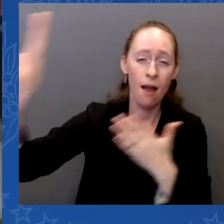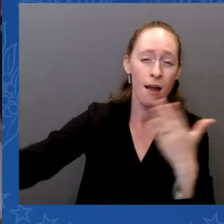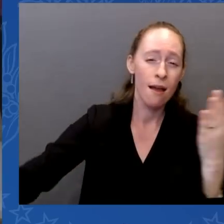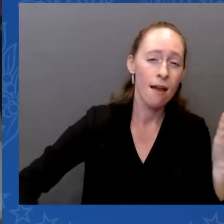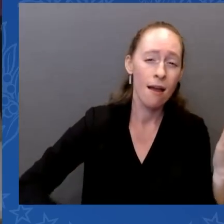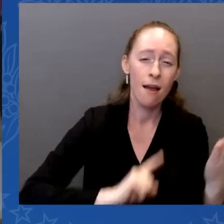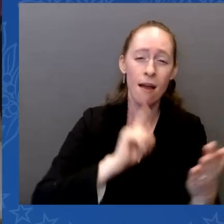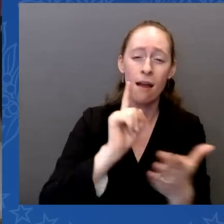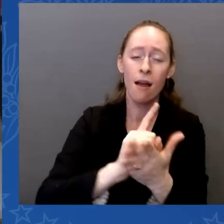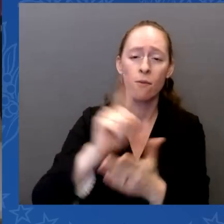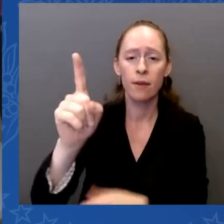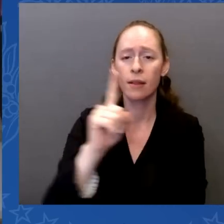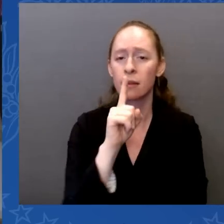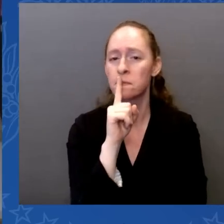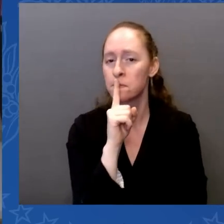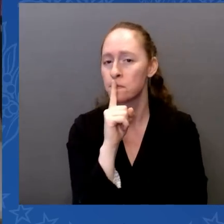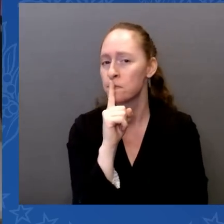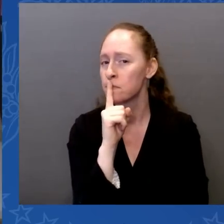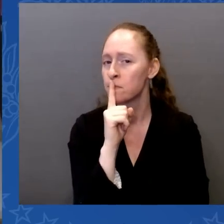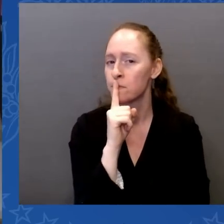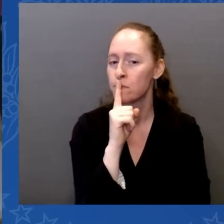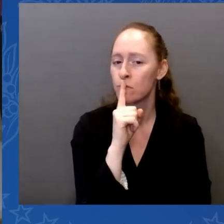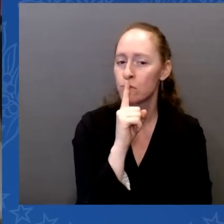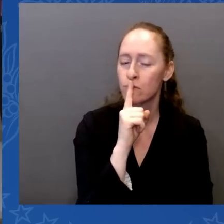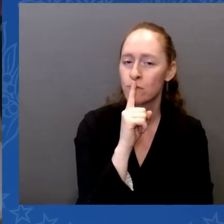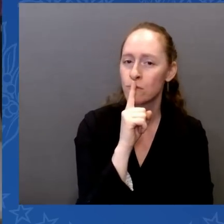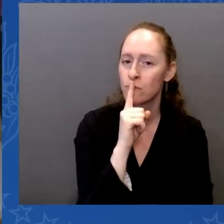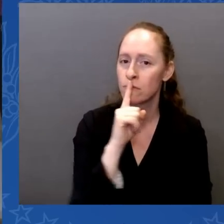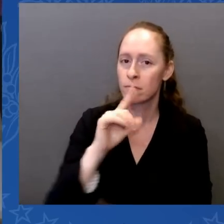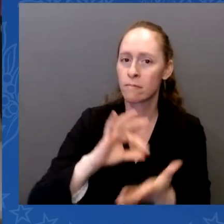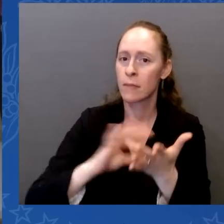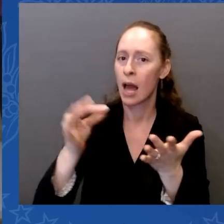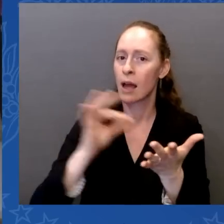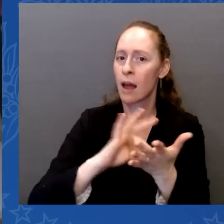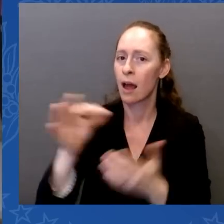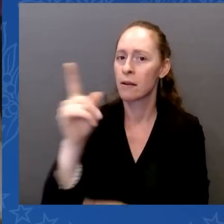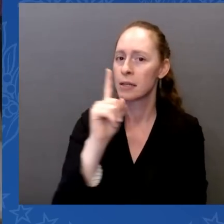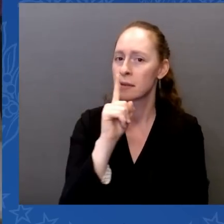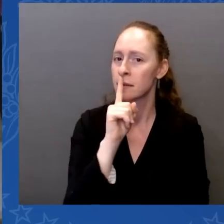And he said for the first time they'll get what -- the first thing they're going to do is repeal